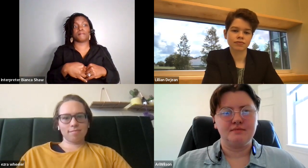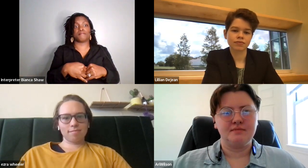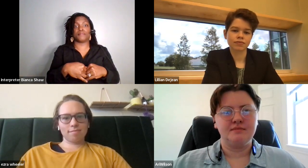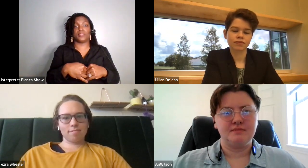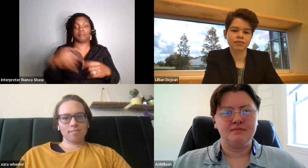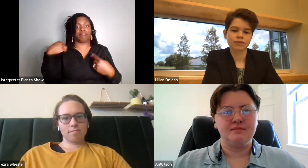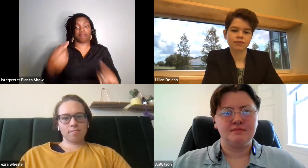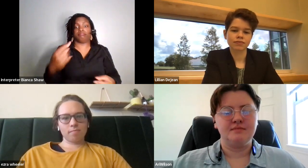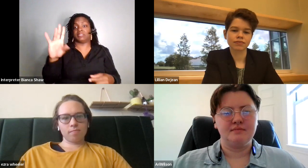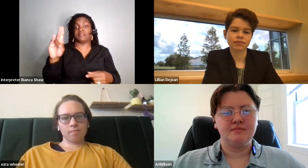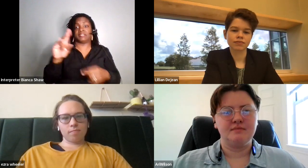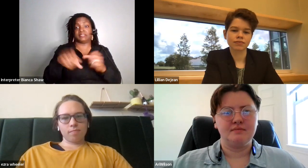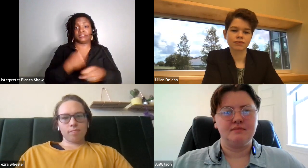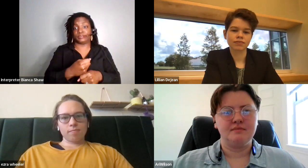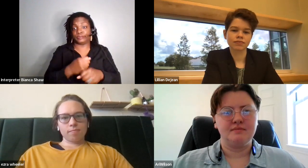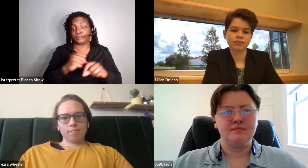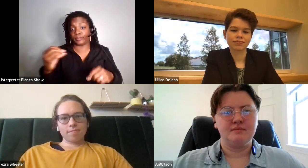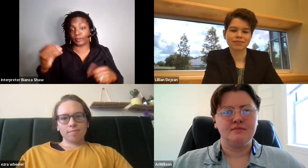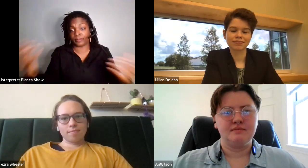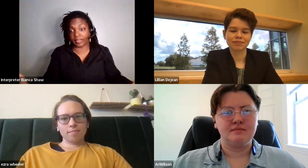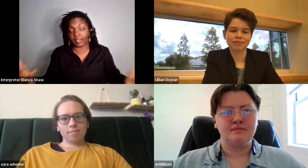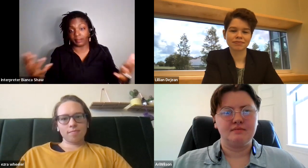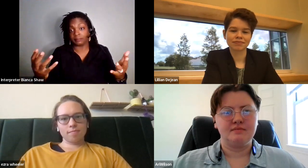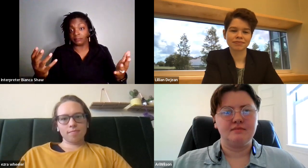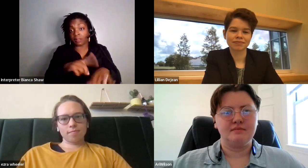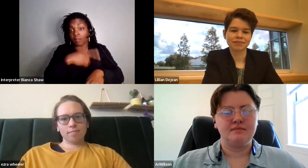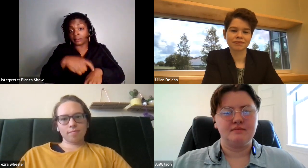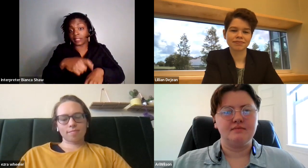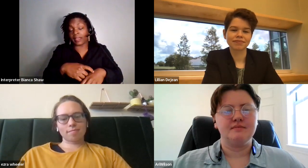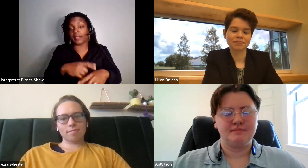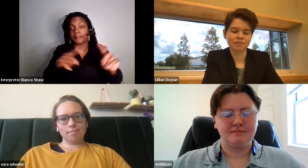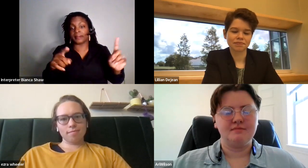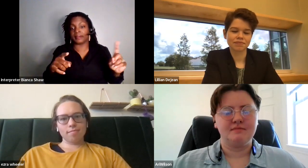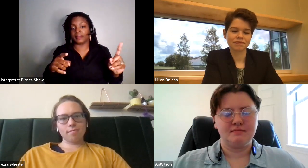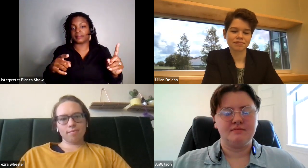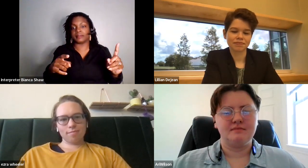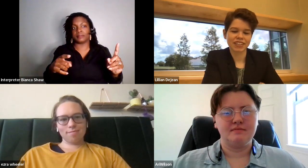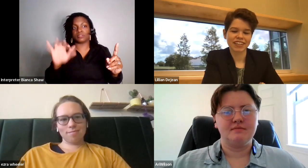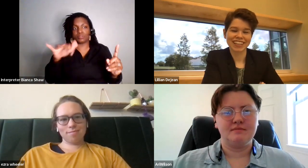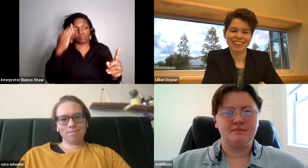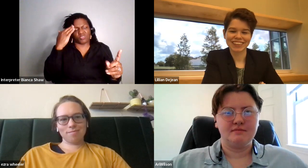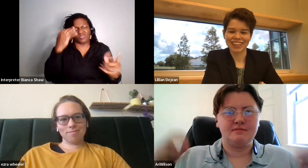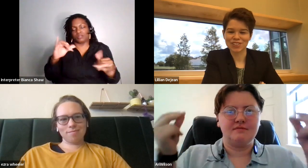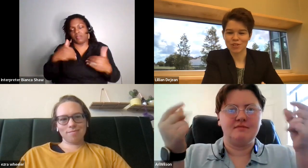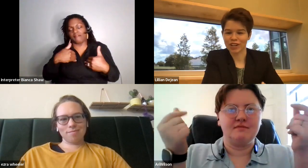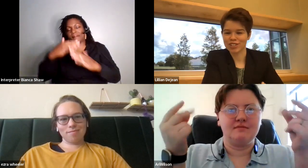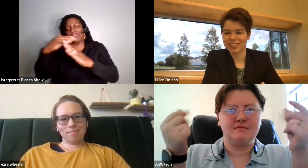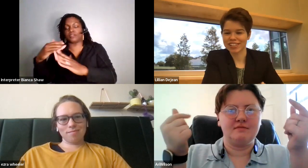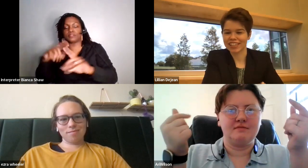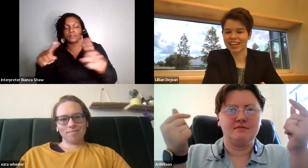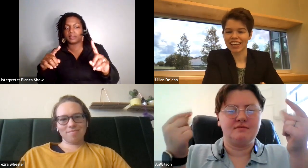However, Hey, it's not what it used to be thank you so much Izzy.